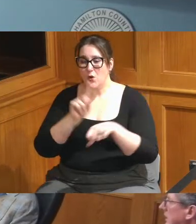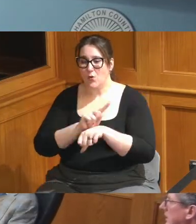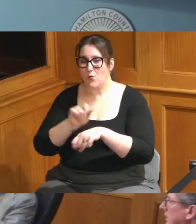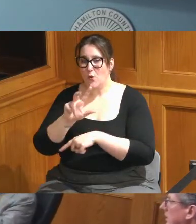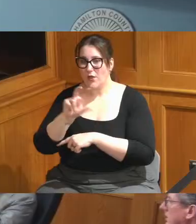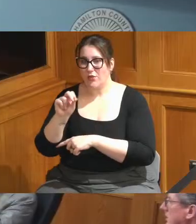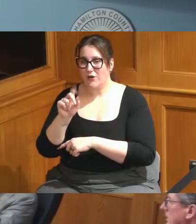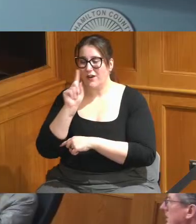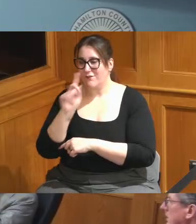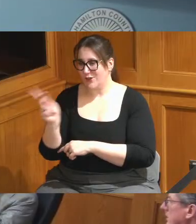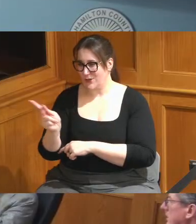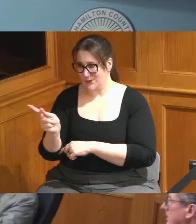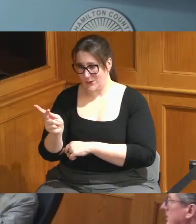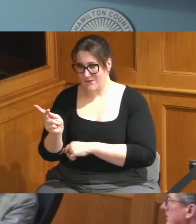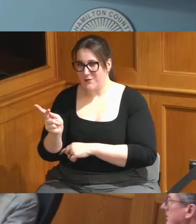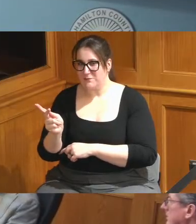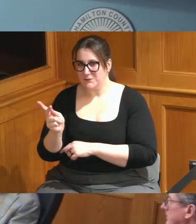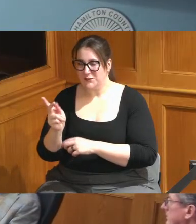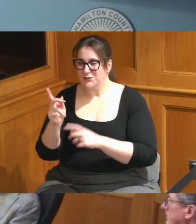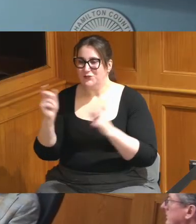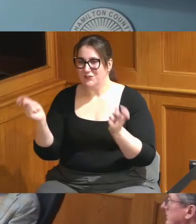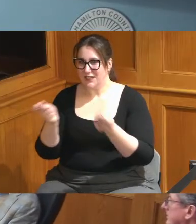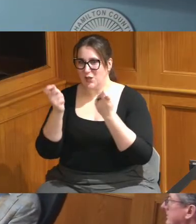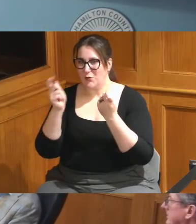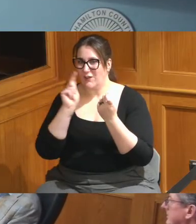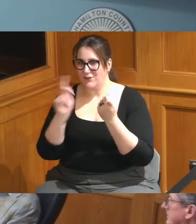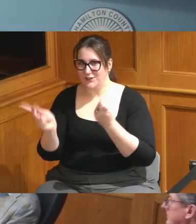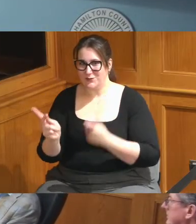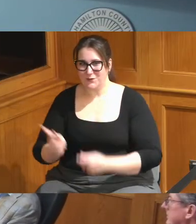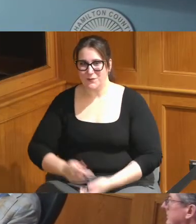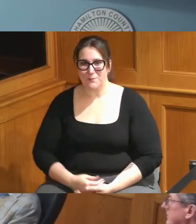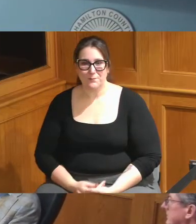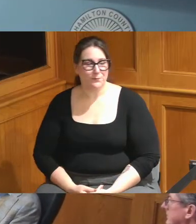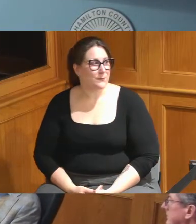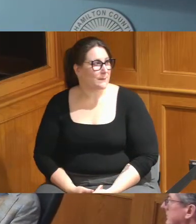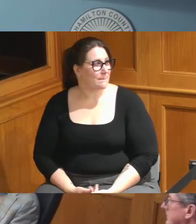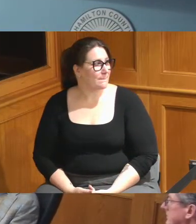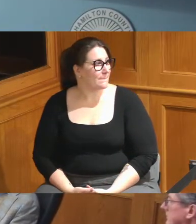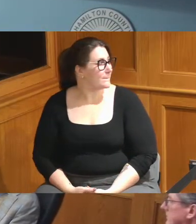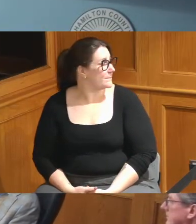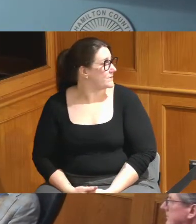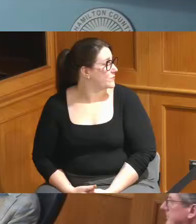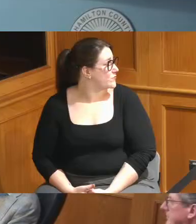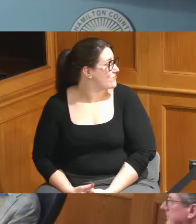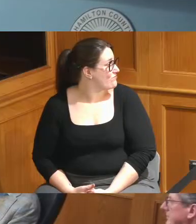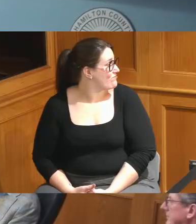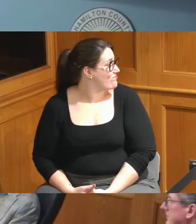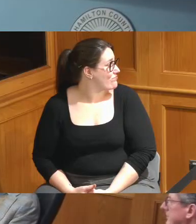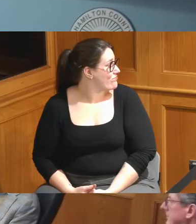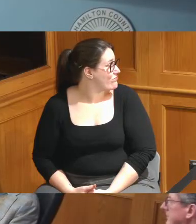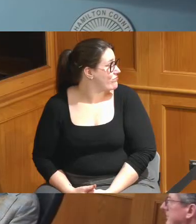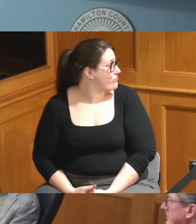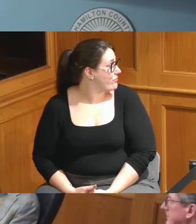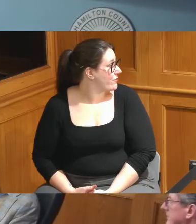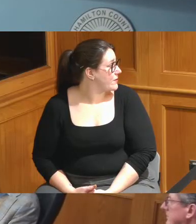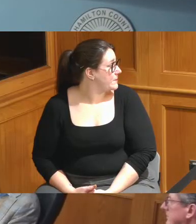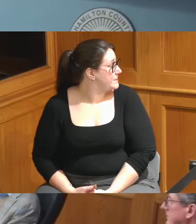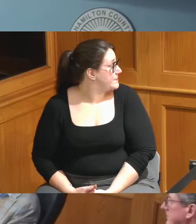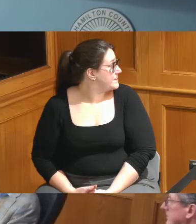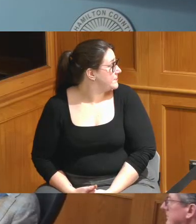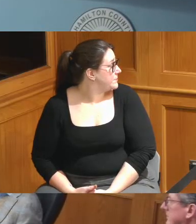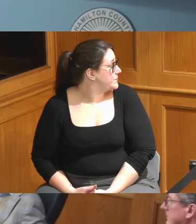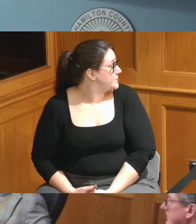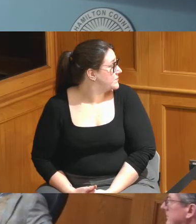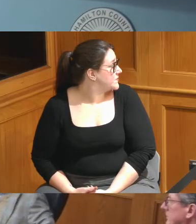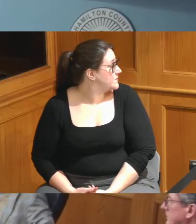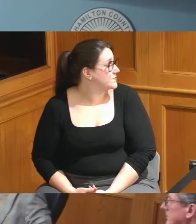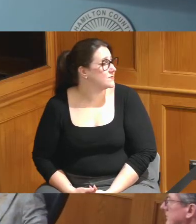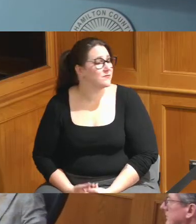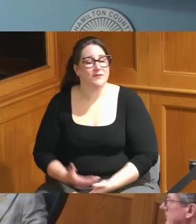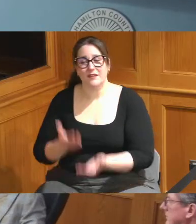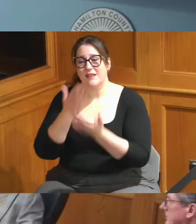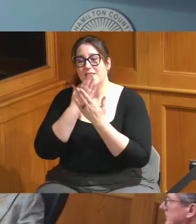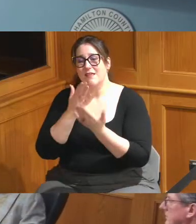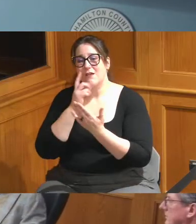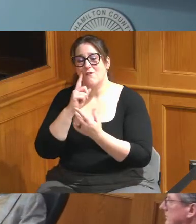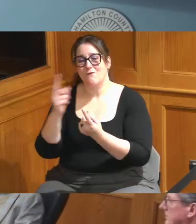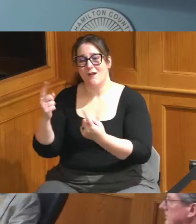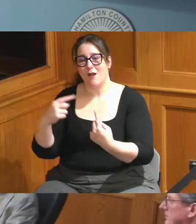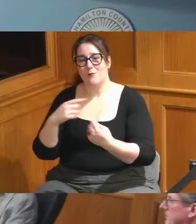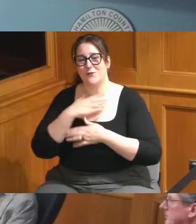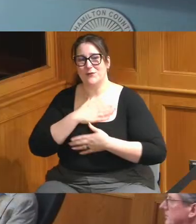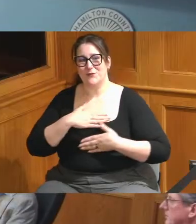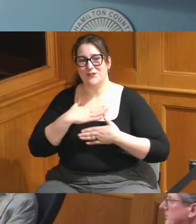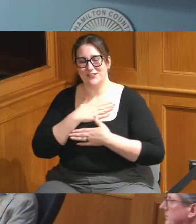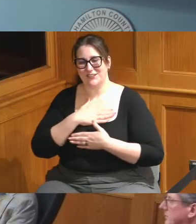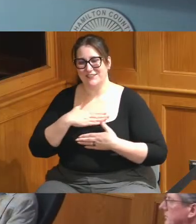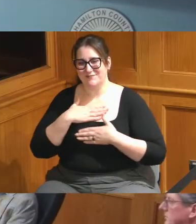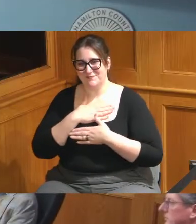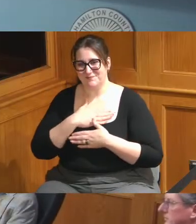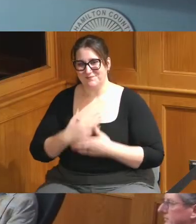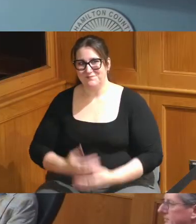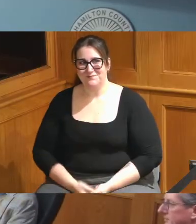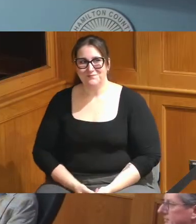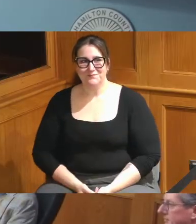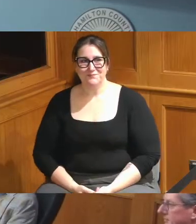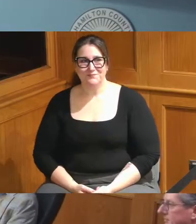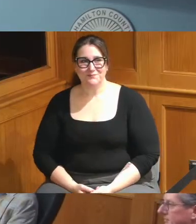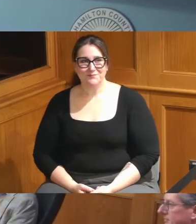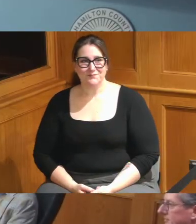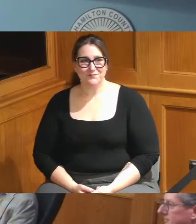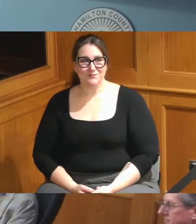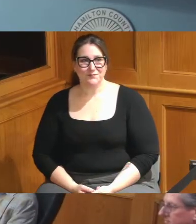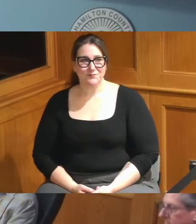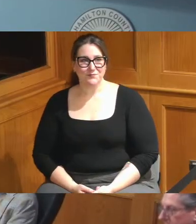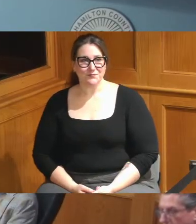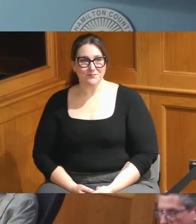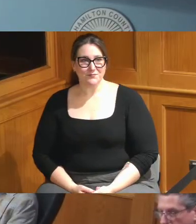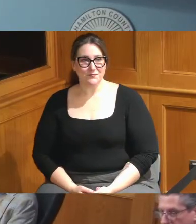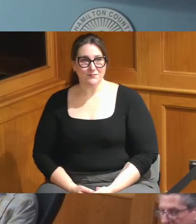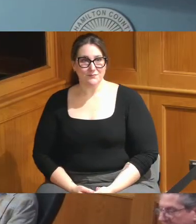Gary and Jimmy here in the building. Thank you all for coming. We appreciate it.